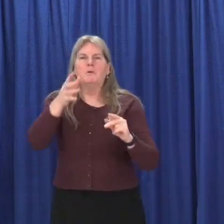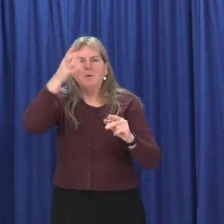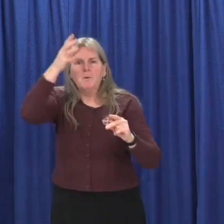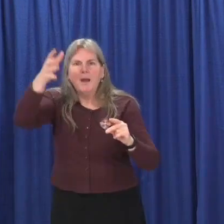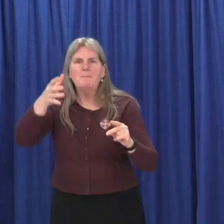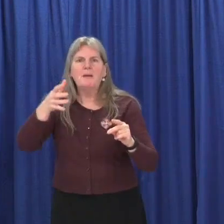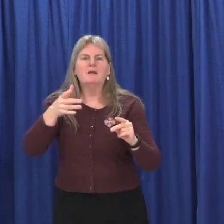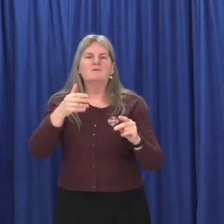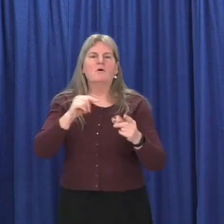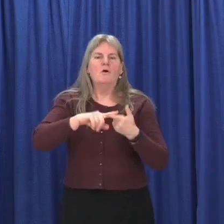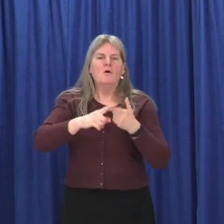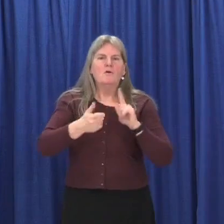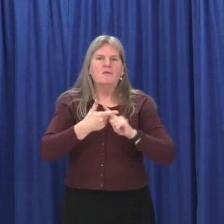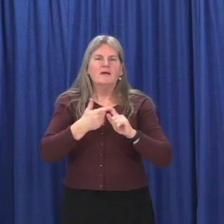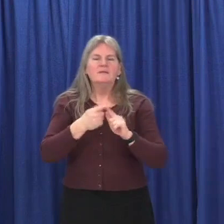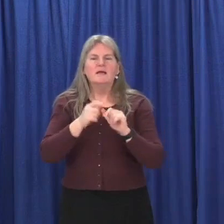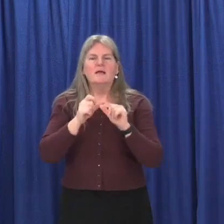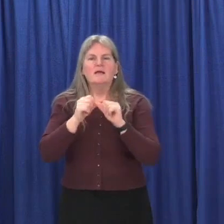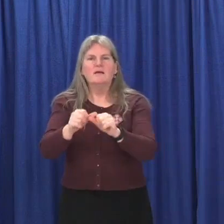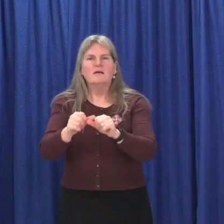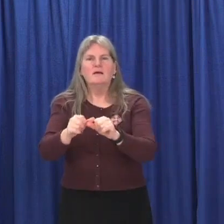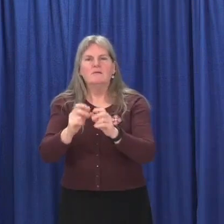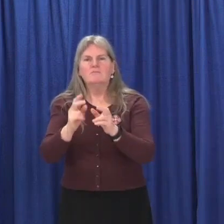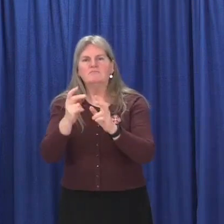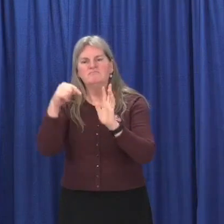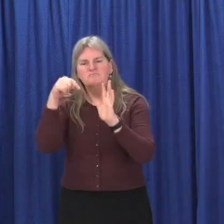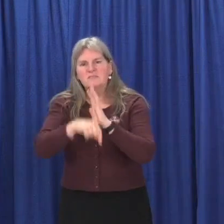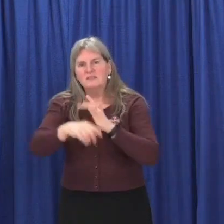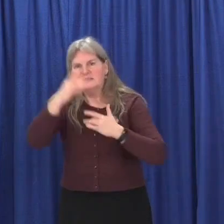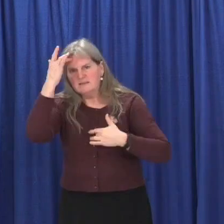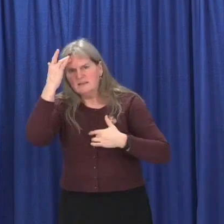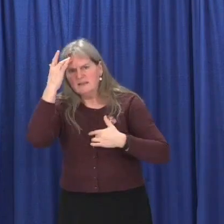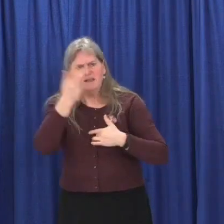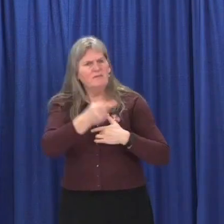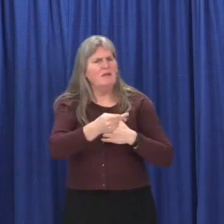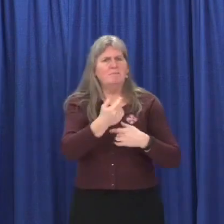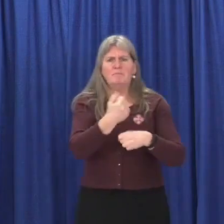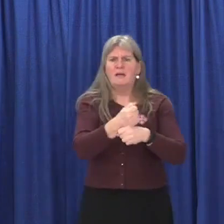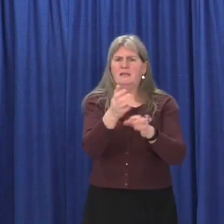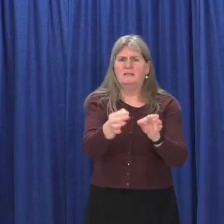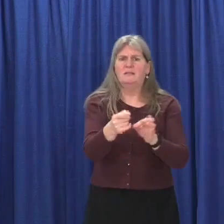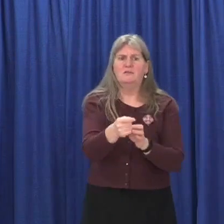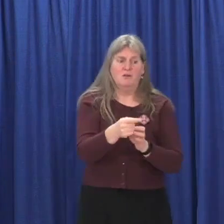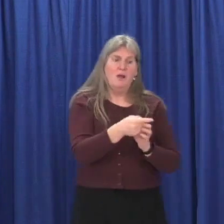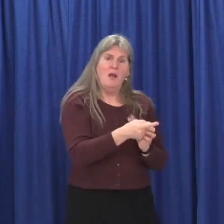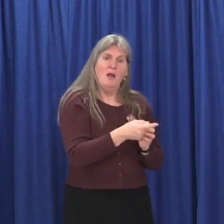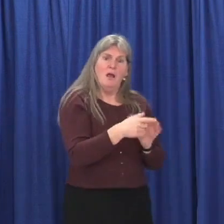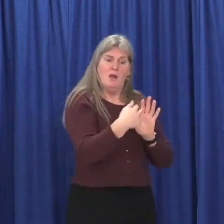or friends with chronic disease. These are all, you know, really using that COVID sense and being sensible.